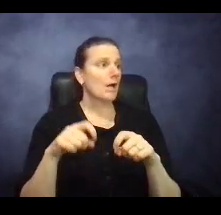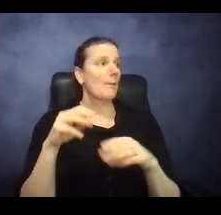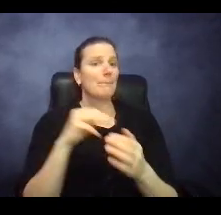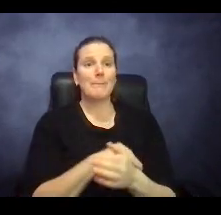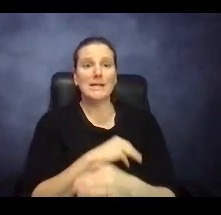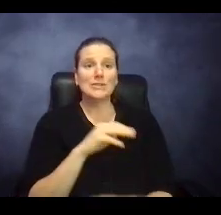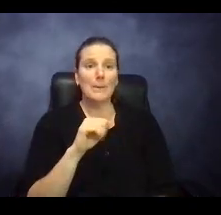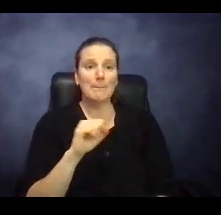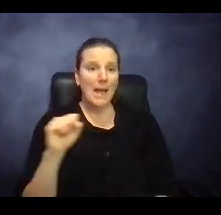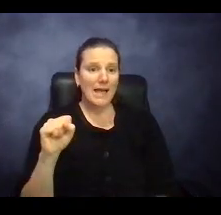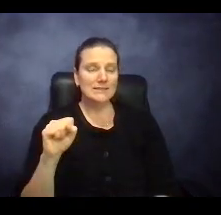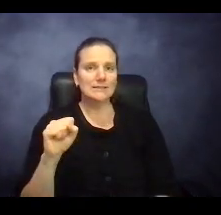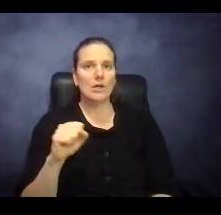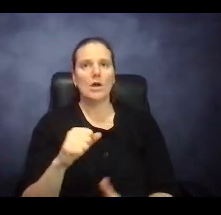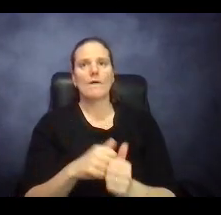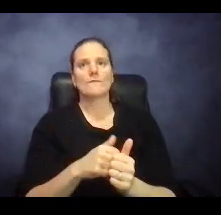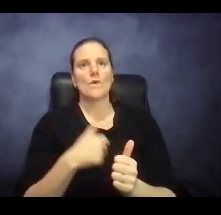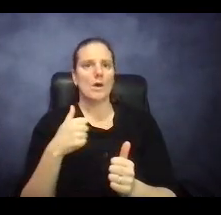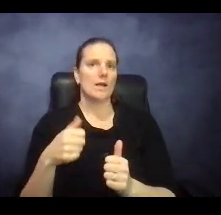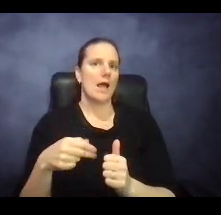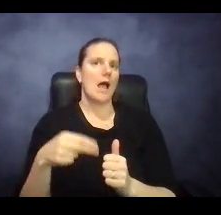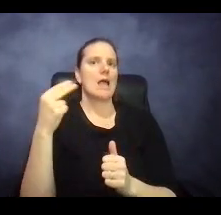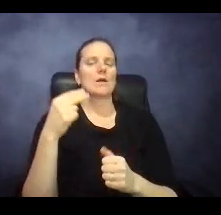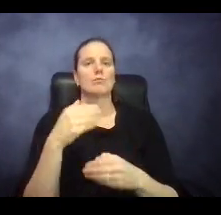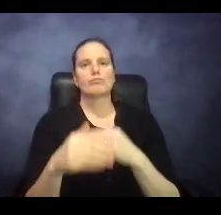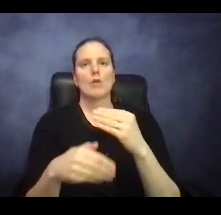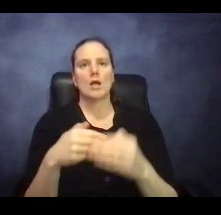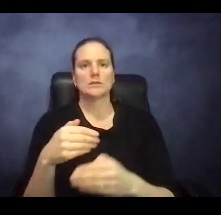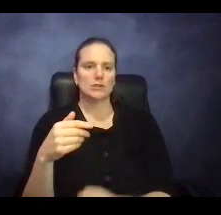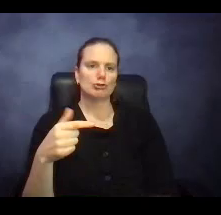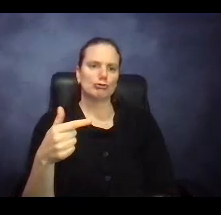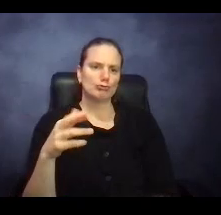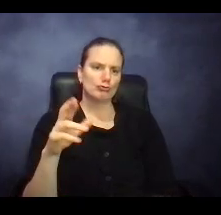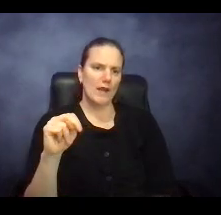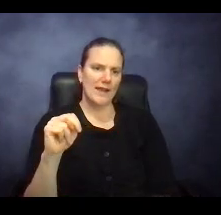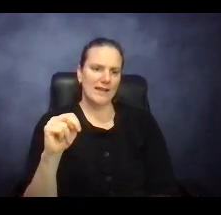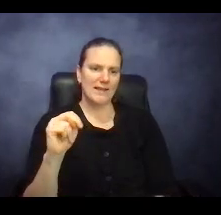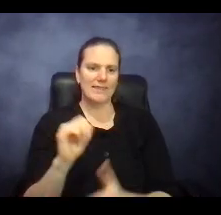and then avoid those high glycemic foods like processed grain. Those things just spike your blood sugar levels.